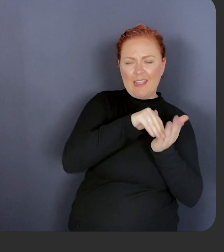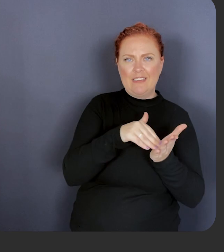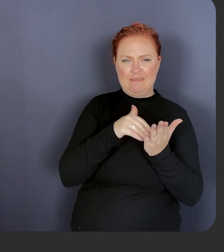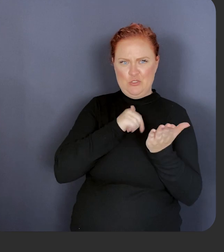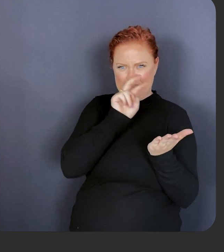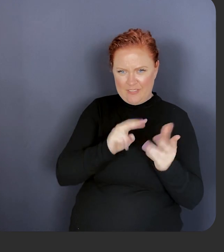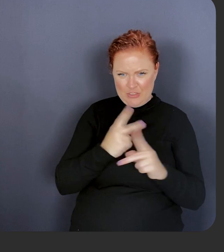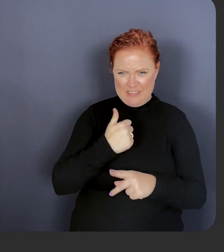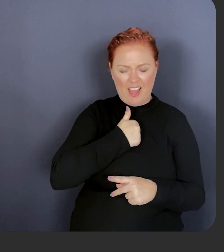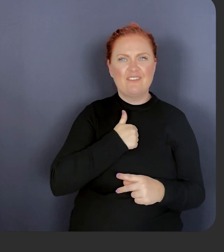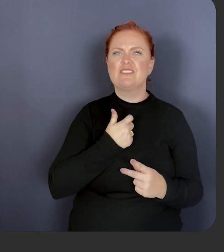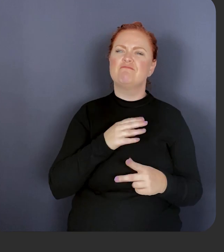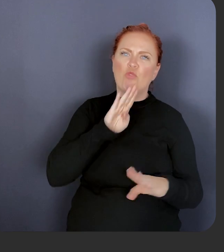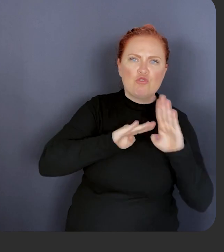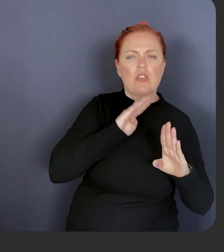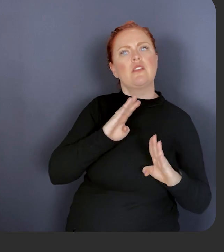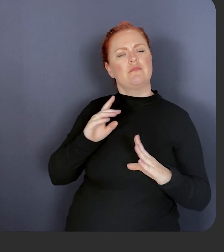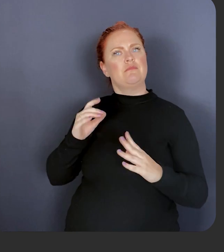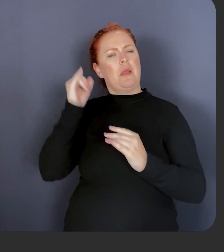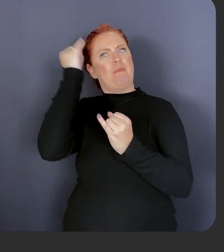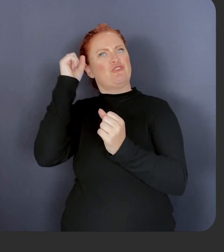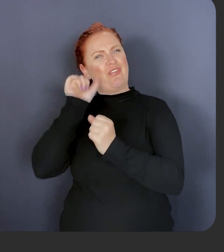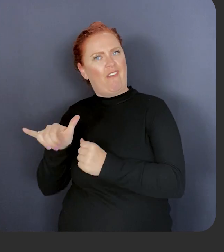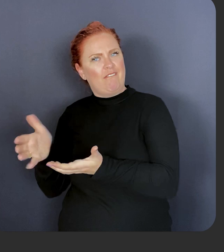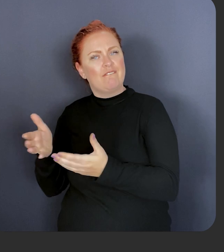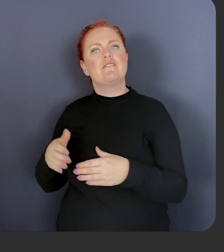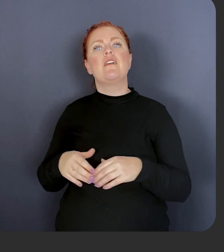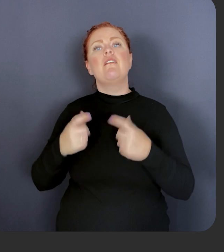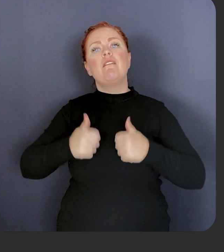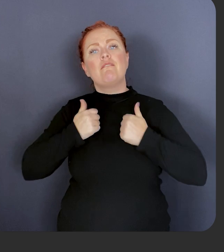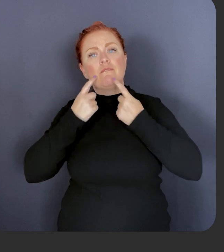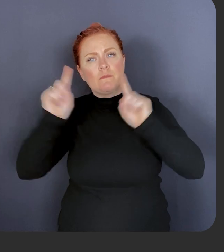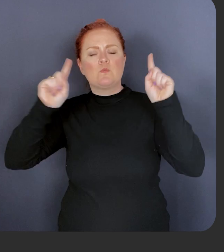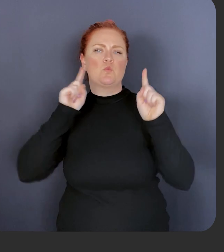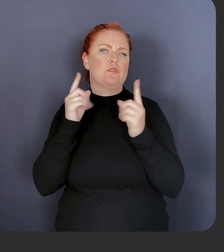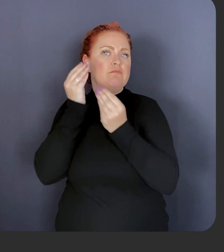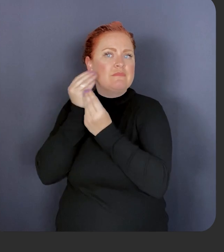So error controls are a great place to use LiveAnnouncer, which announces messages for screen